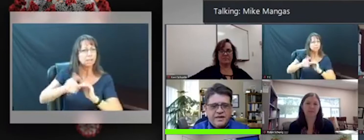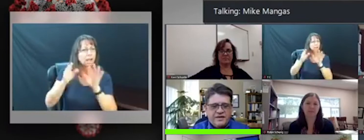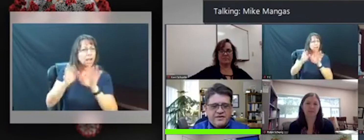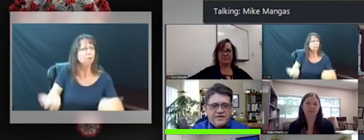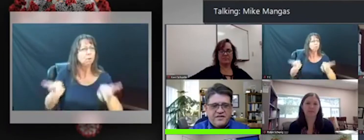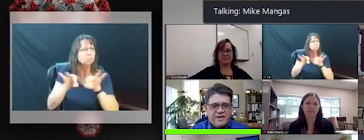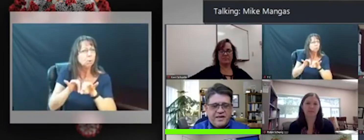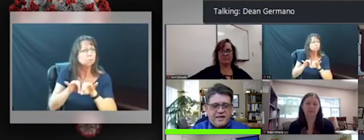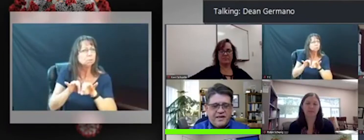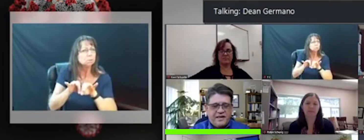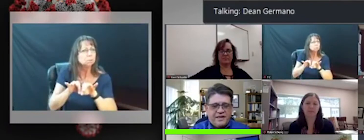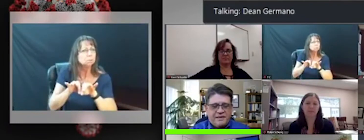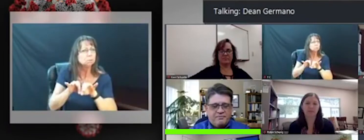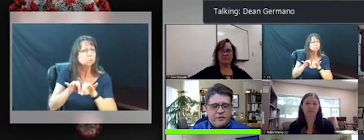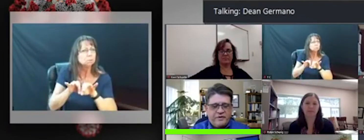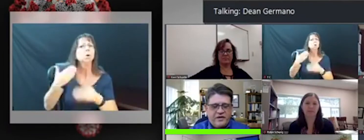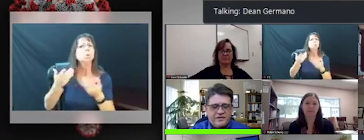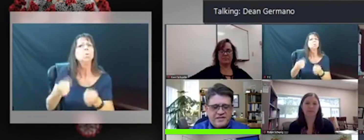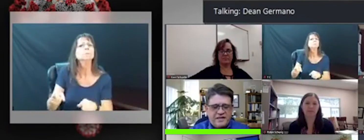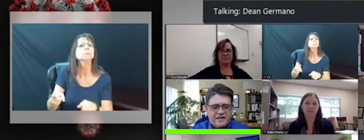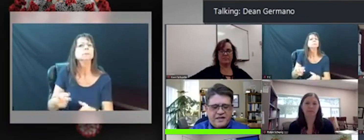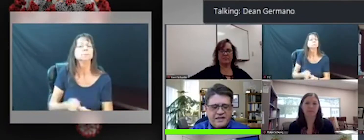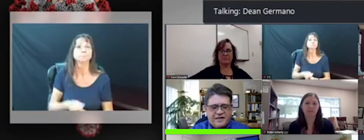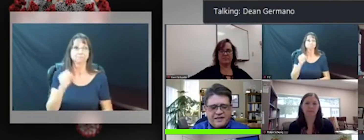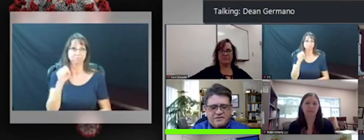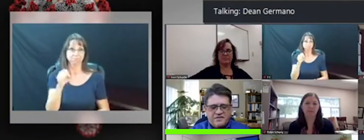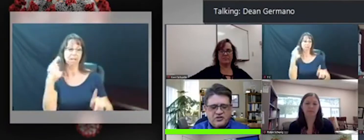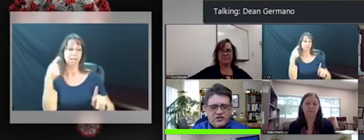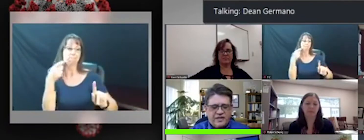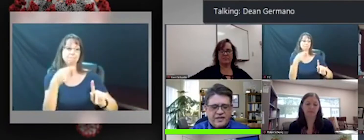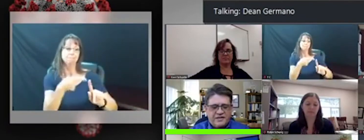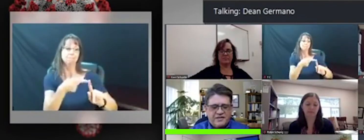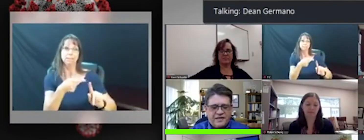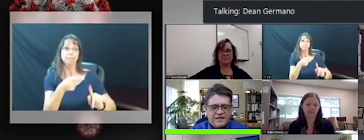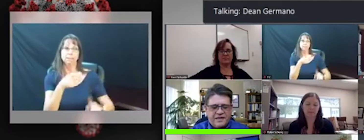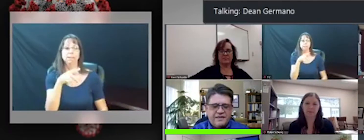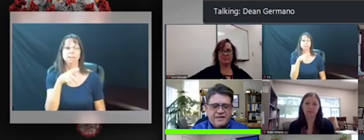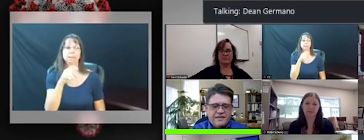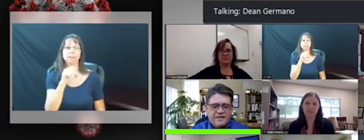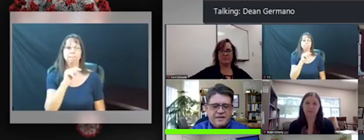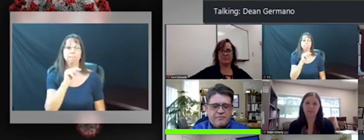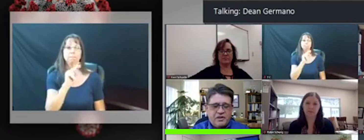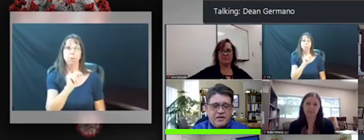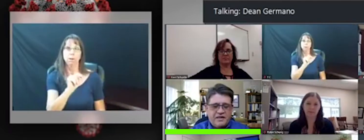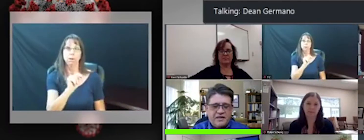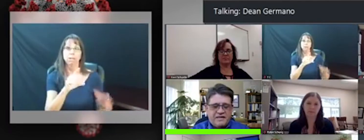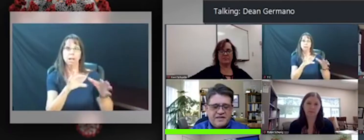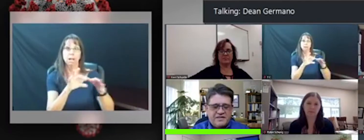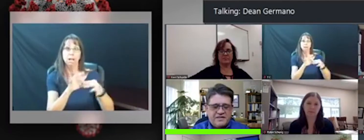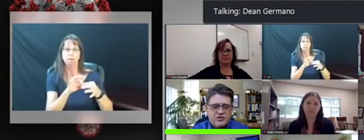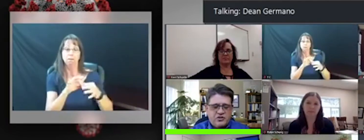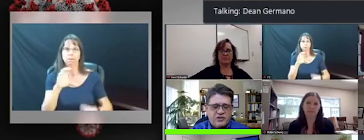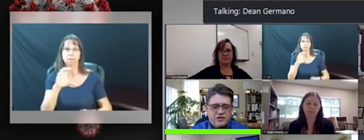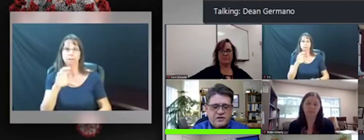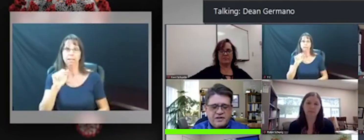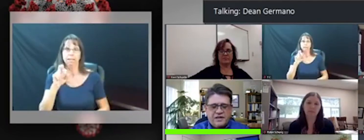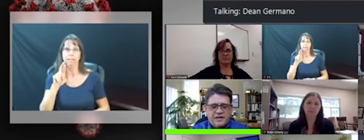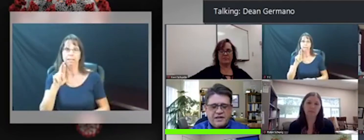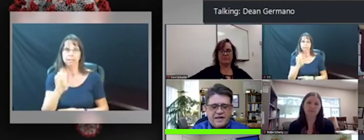Yeah, thanks Mike. Point of care testing essentially is the ability to test a patient and